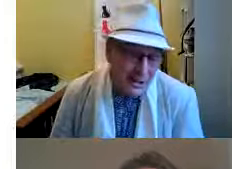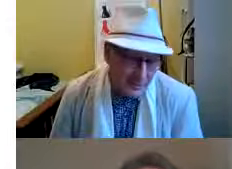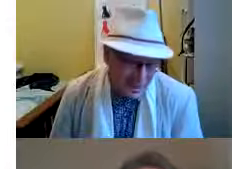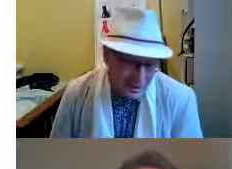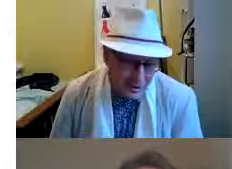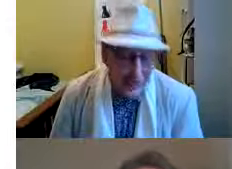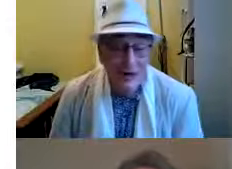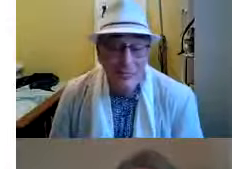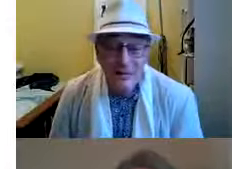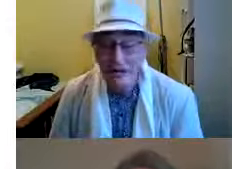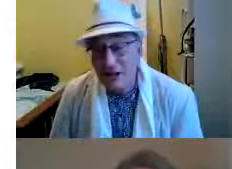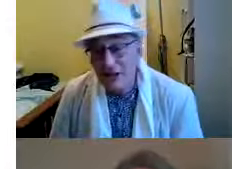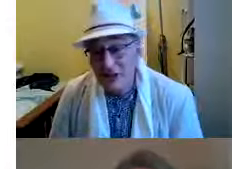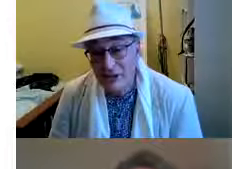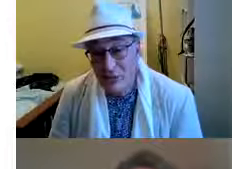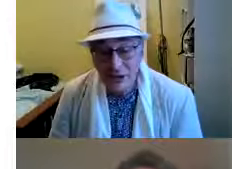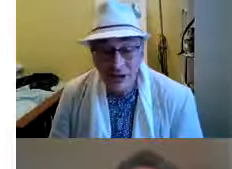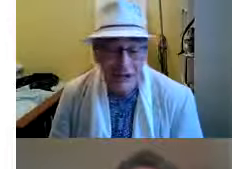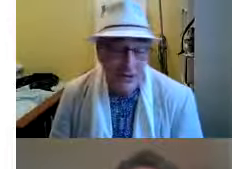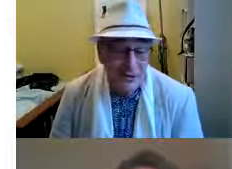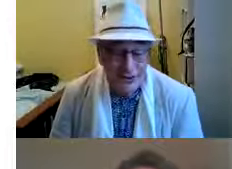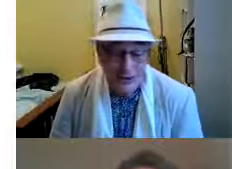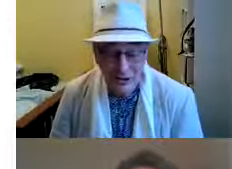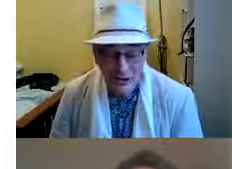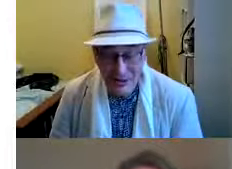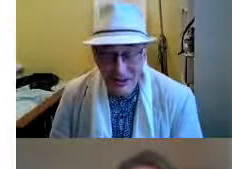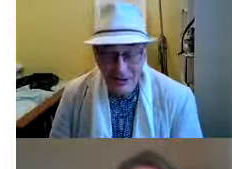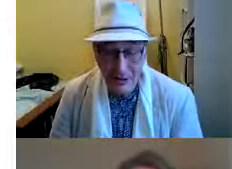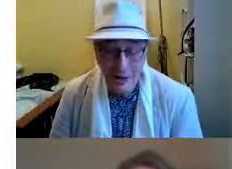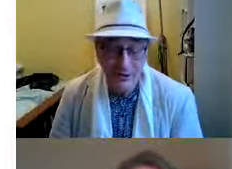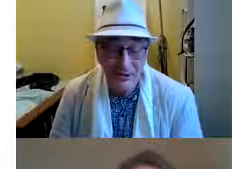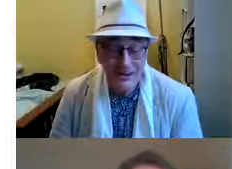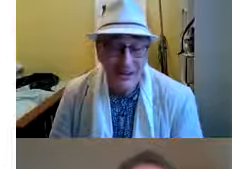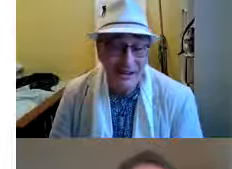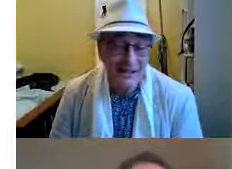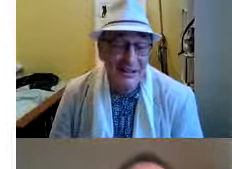captions but he intentionally wanted the captions to not relate to what he was saying